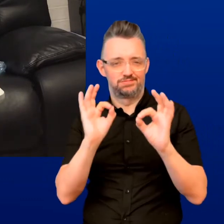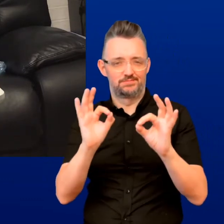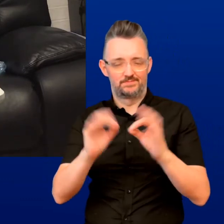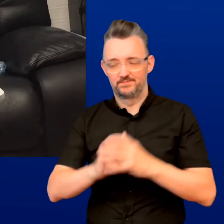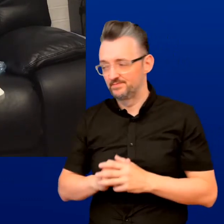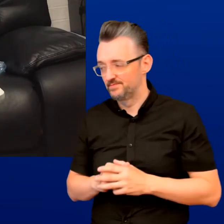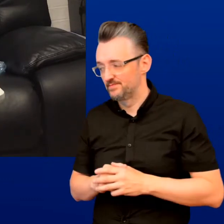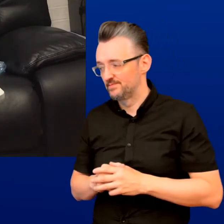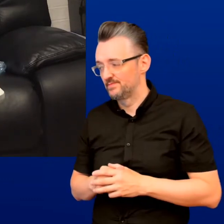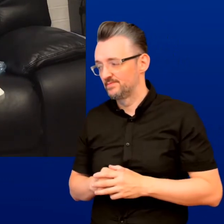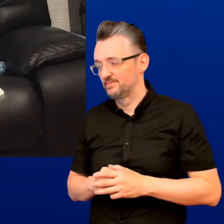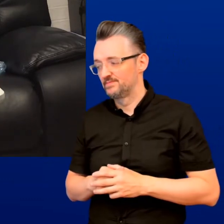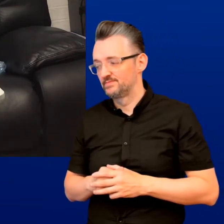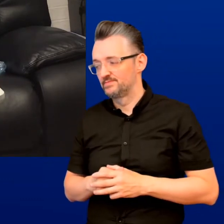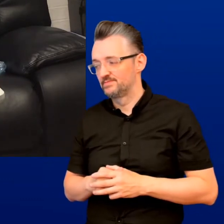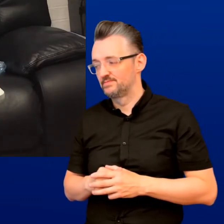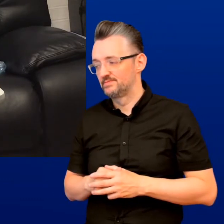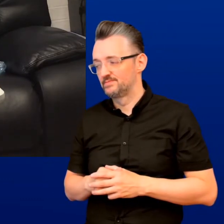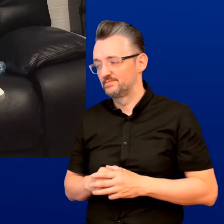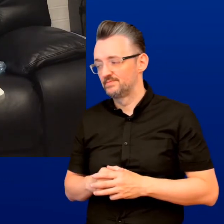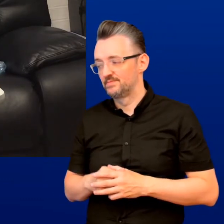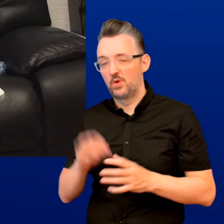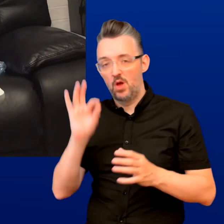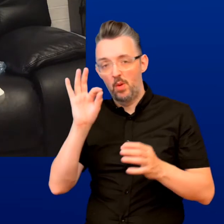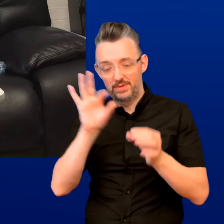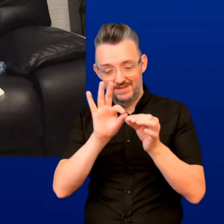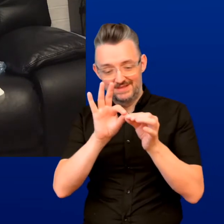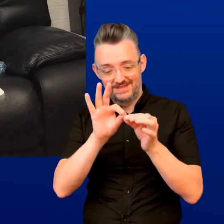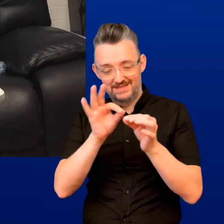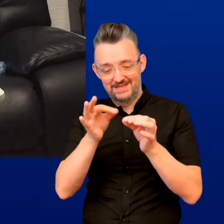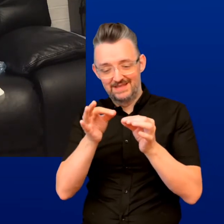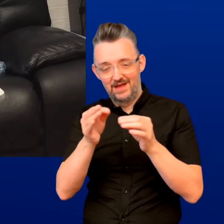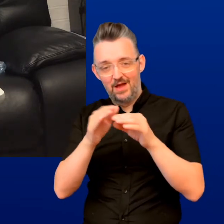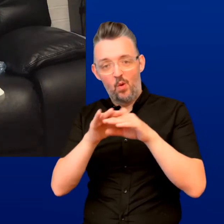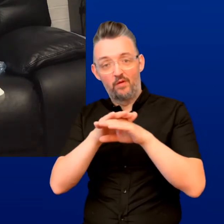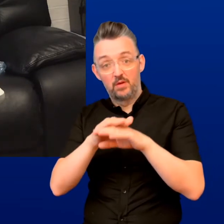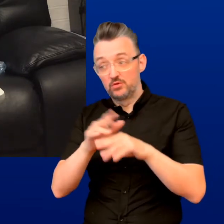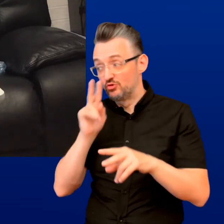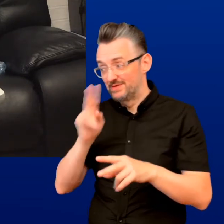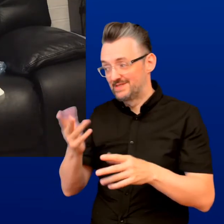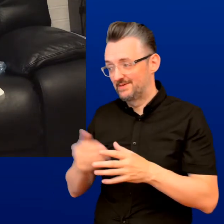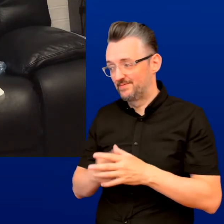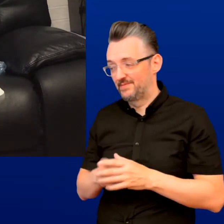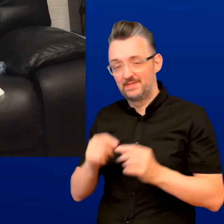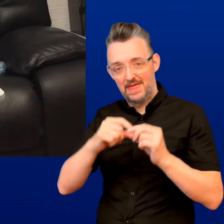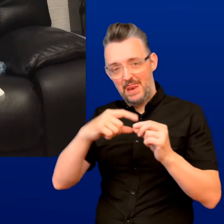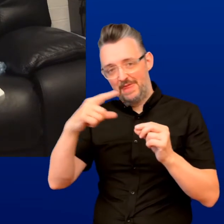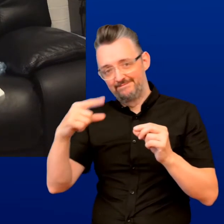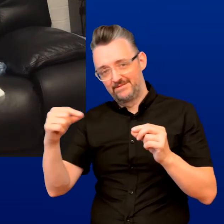Oh, my little bit of a masking tape went over it but there's the leaf that I've painted.